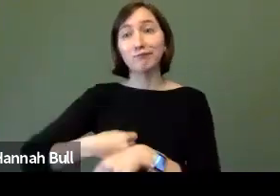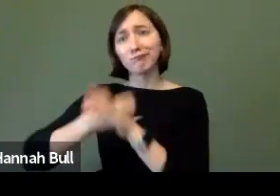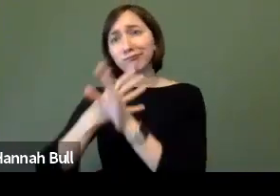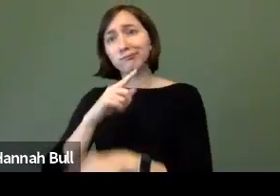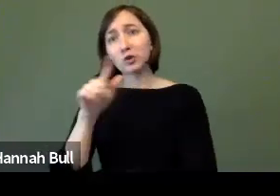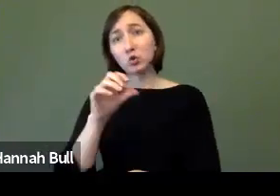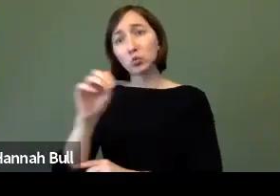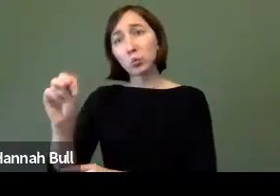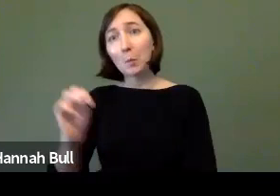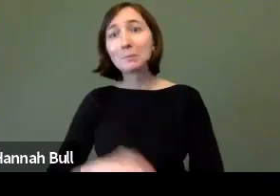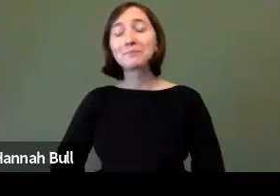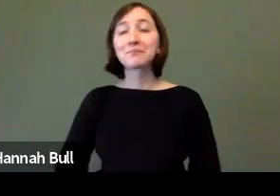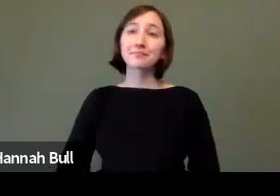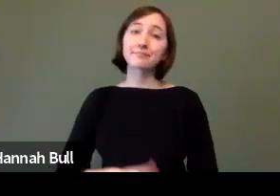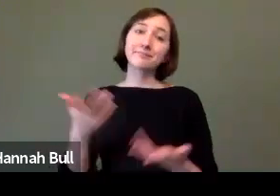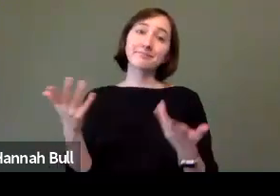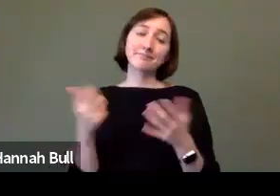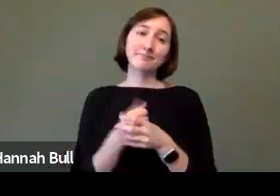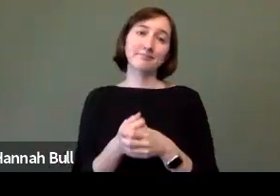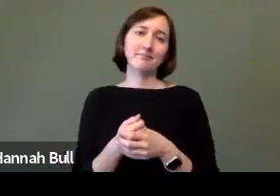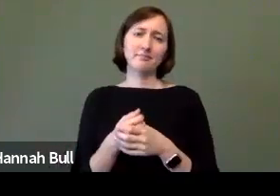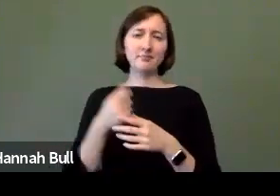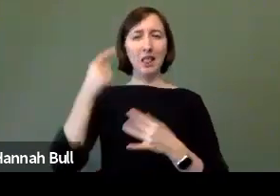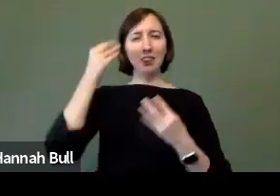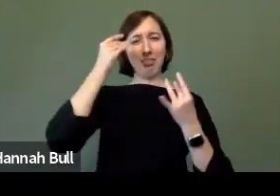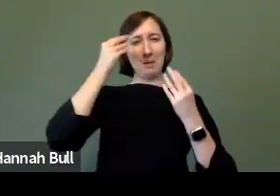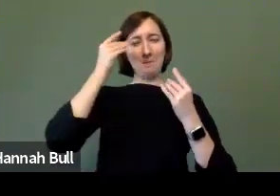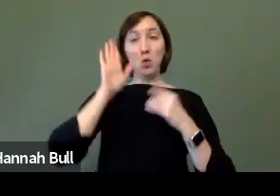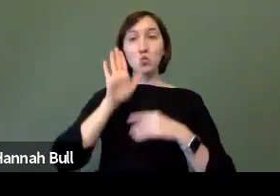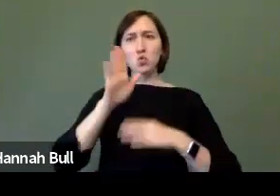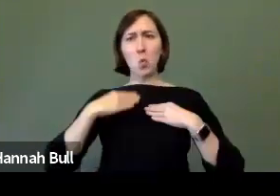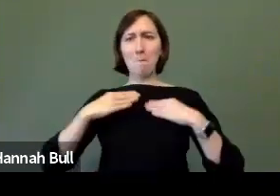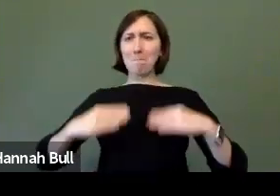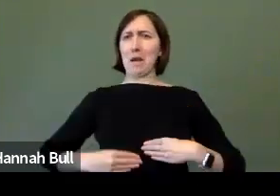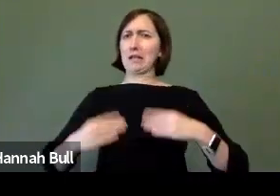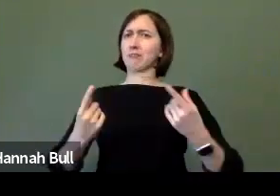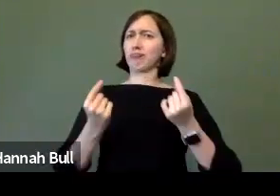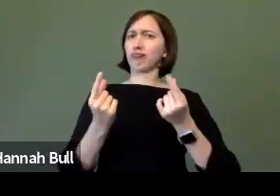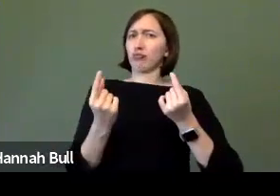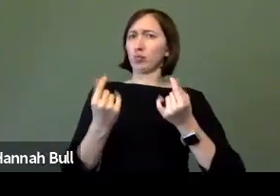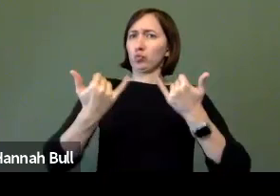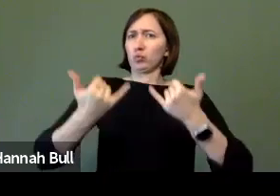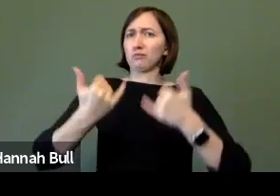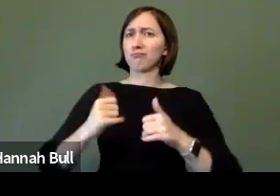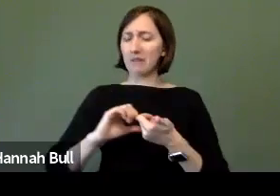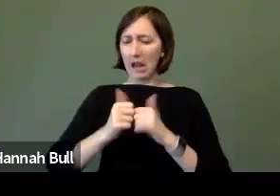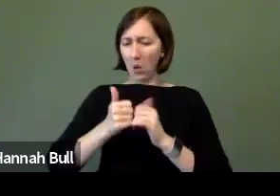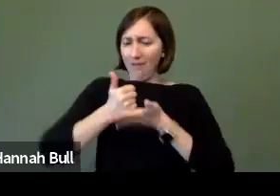Think about what did your body do for you today? What are you grateful for? I went out for a walk